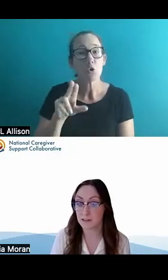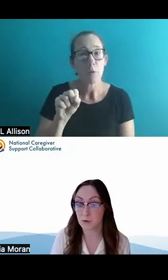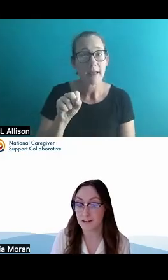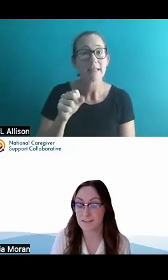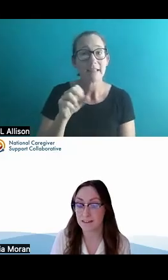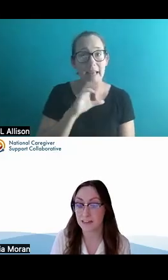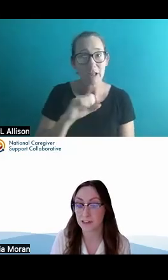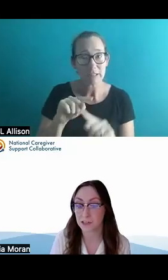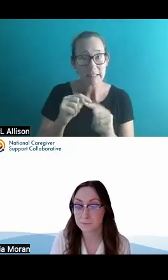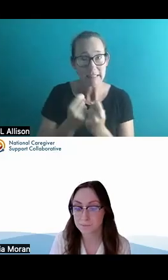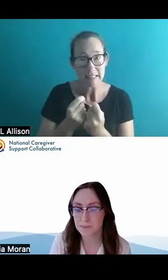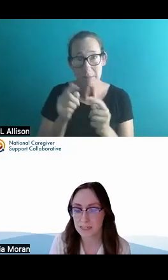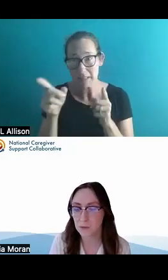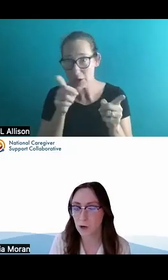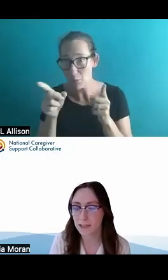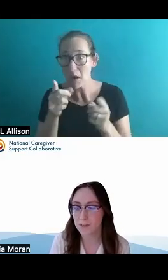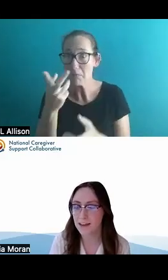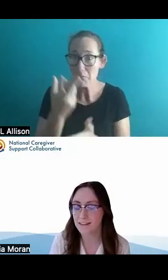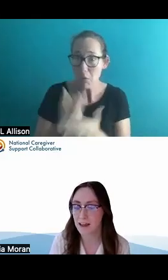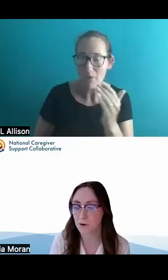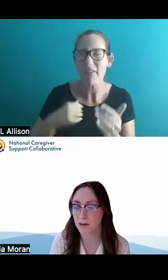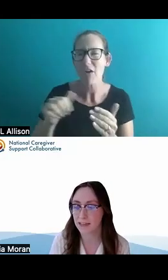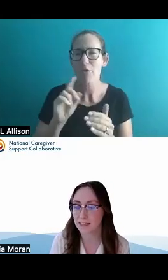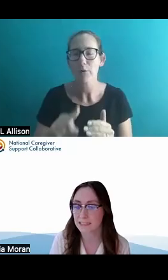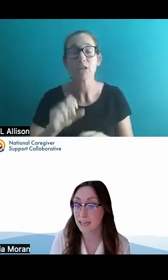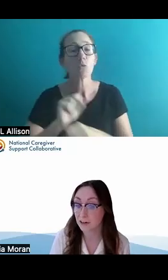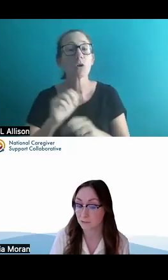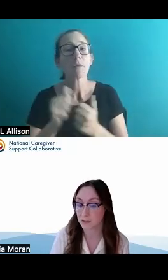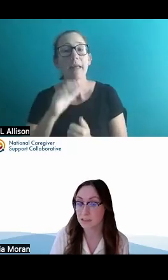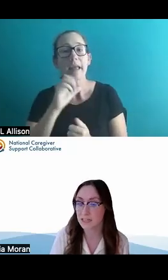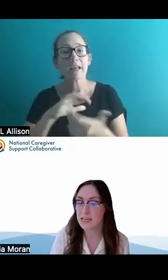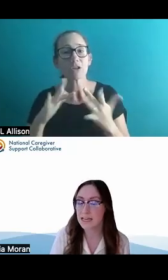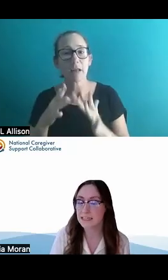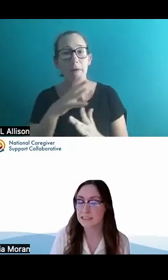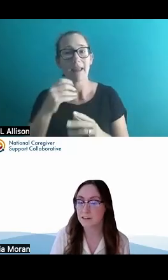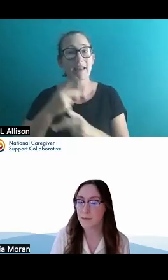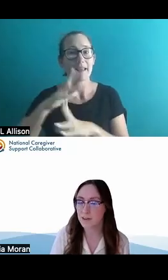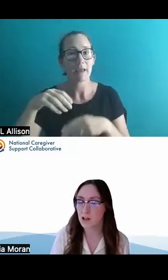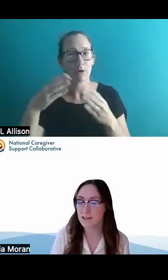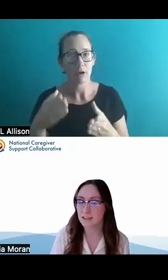another question here. In working with aging network and caregivers, is there a methodology